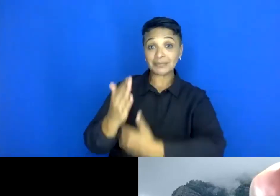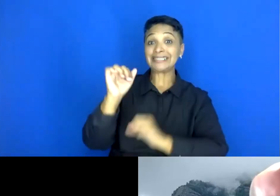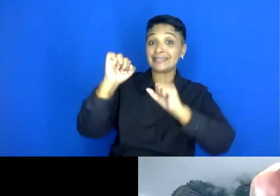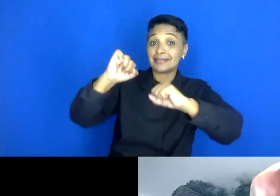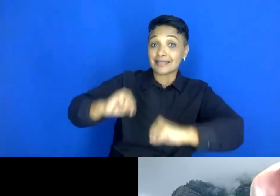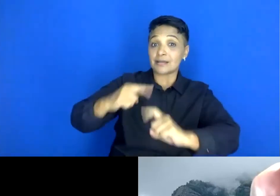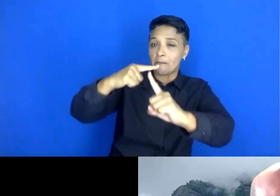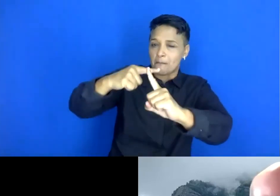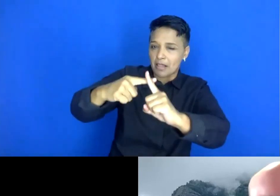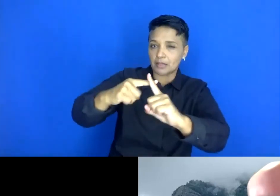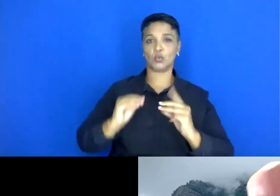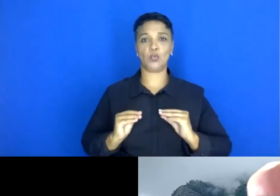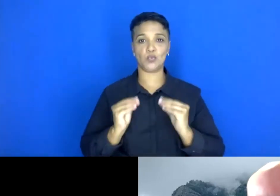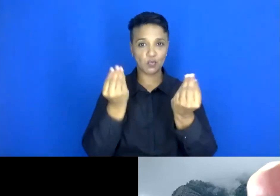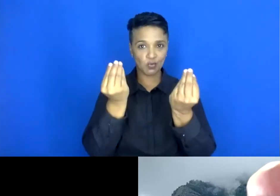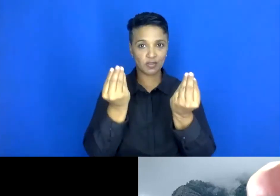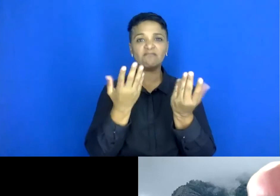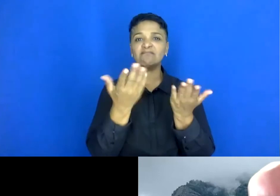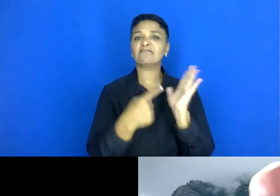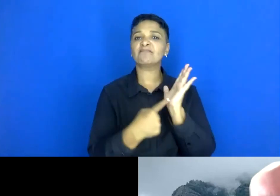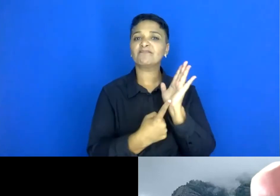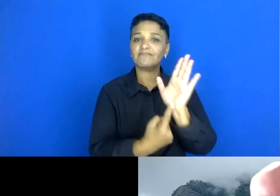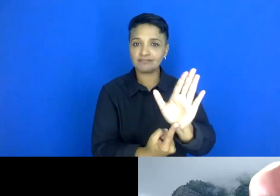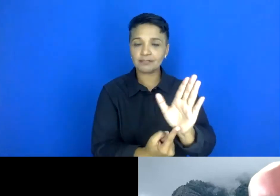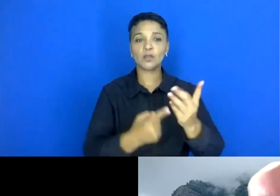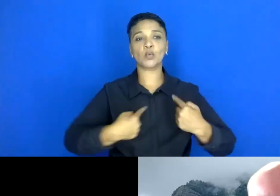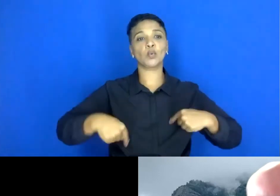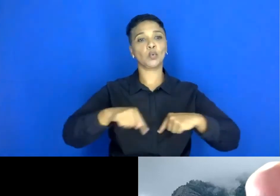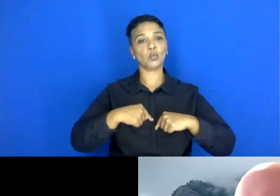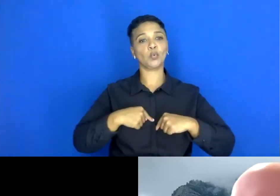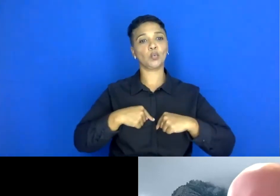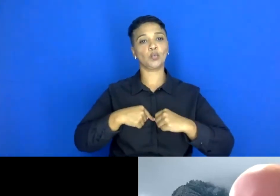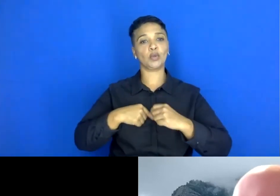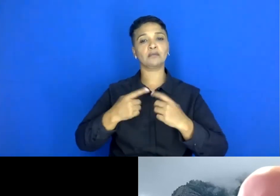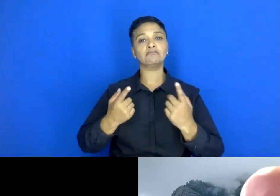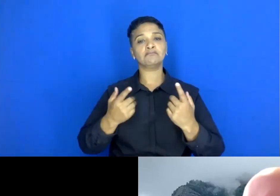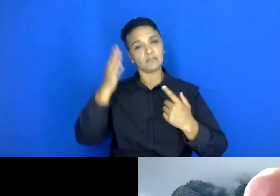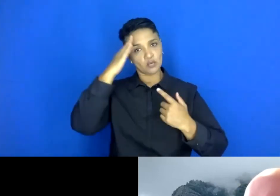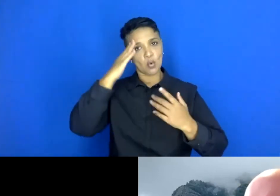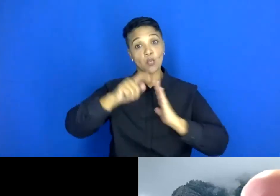example as the co-lead for the action coalition on bodily autonomy and sexual and reproductive health